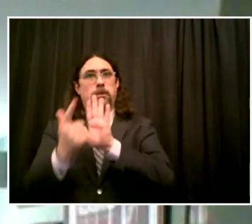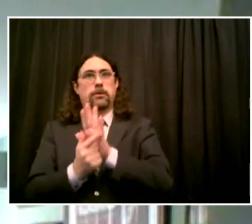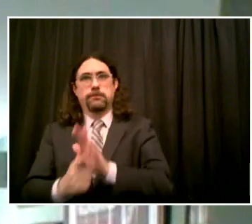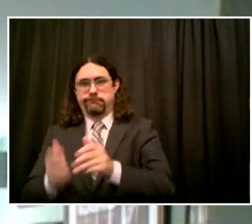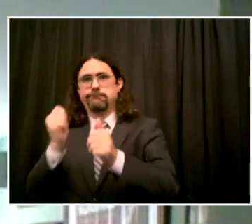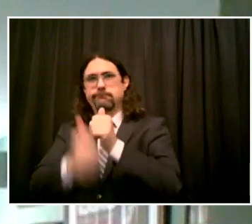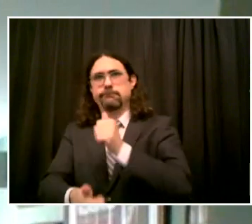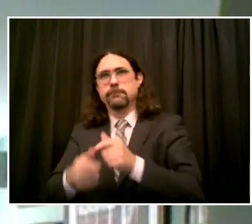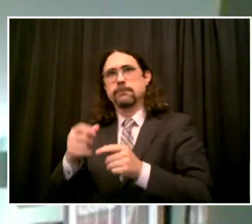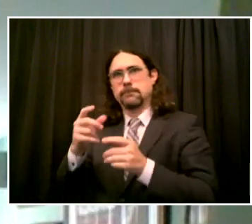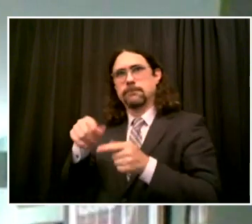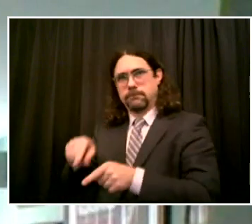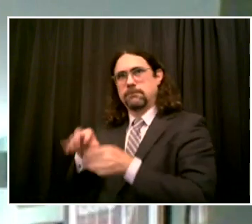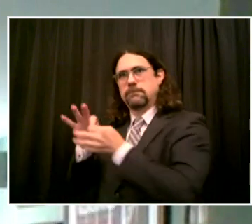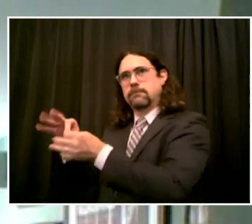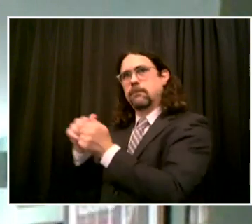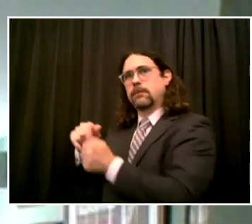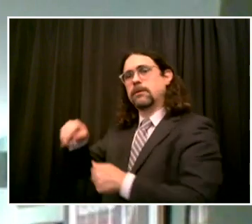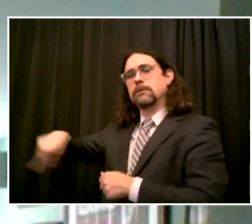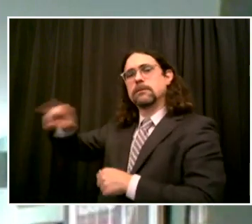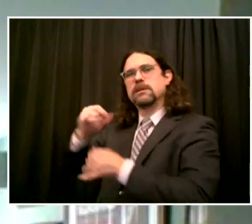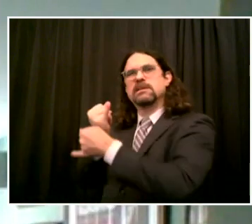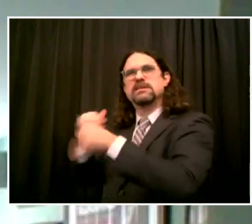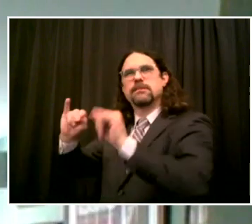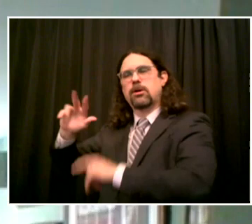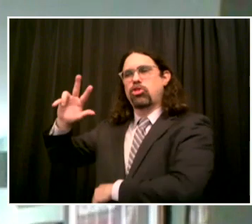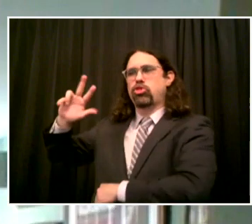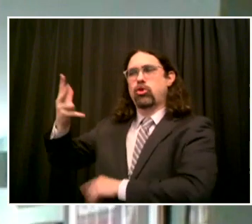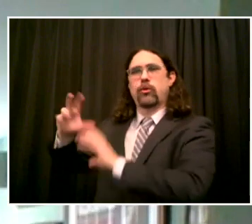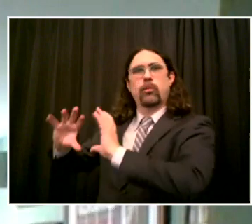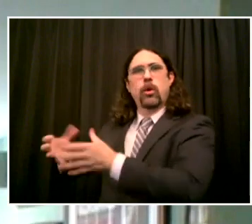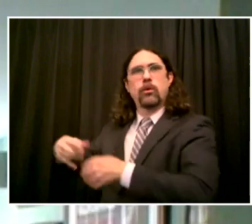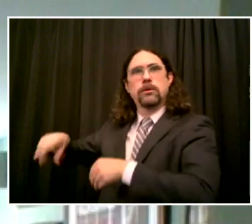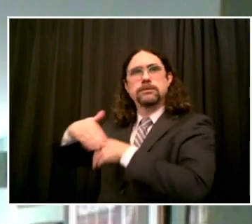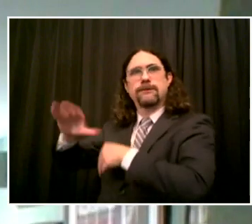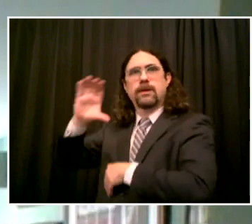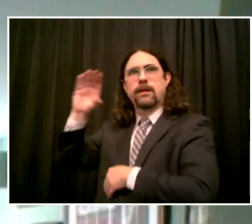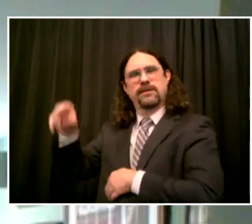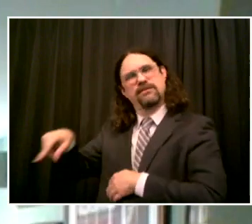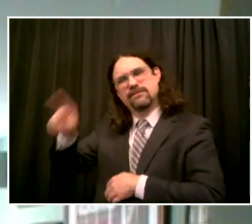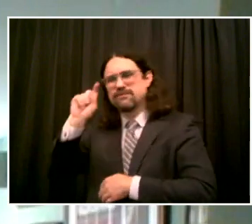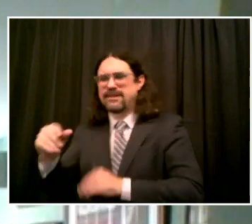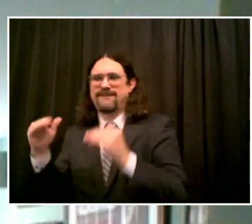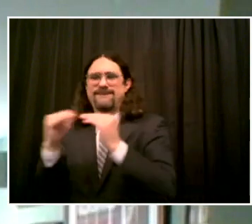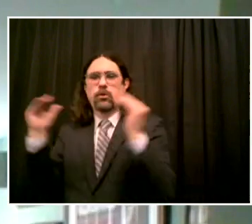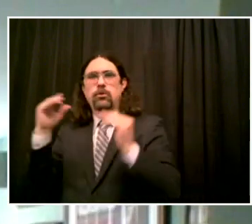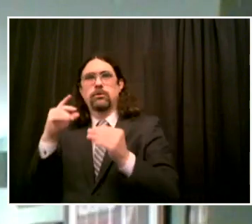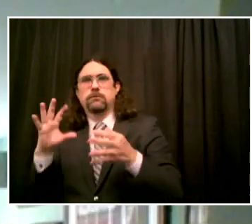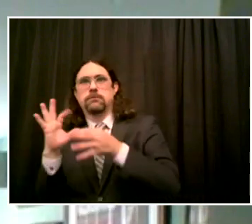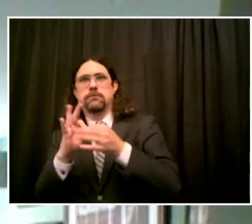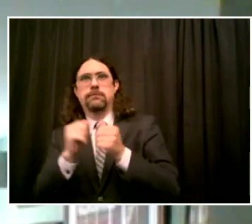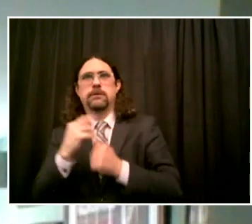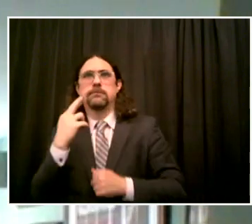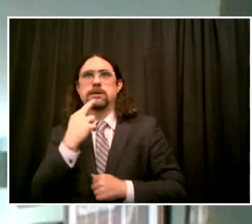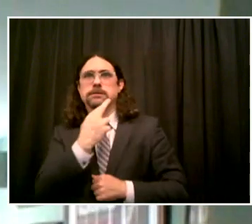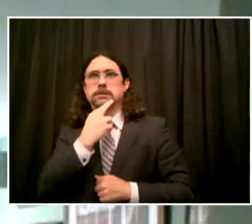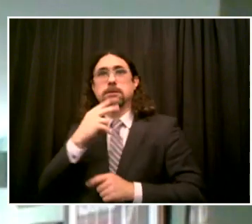ENSURE THAT THRDI PARTY PLATFORMS WERE ENGAGED FAIRLY WITH SMALL BUSINESSES